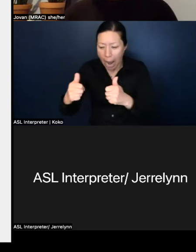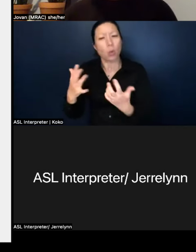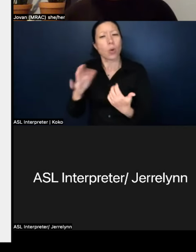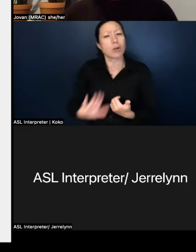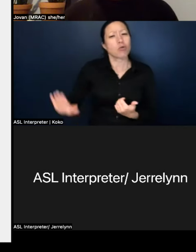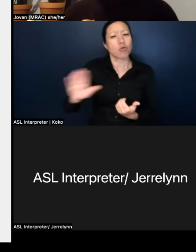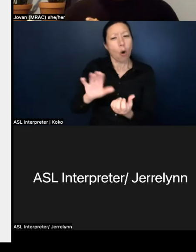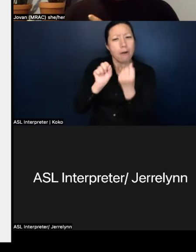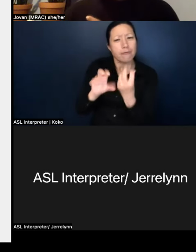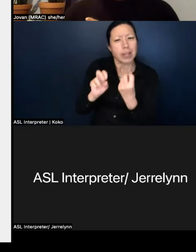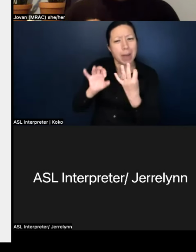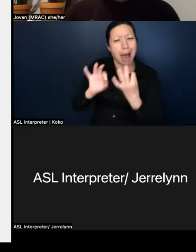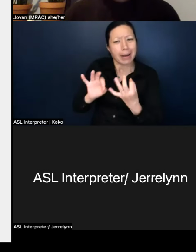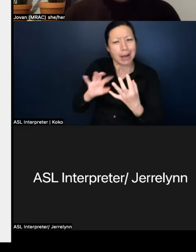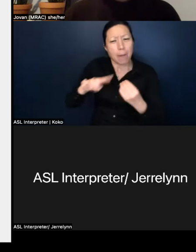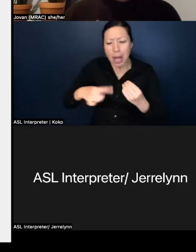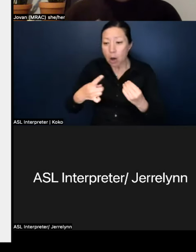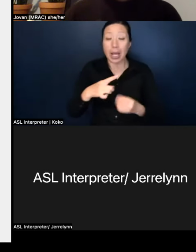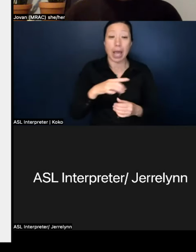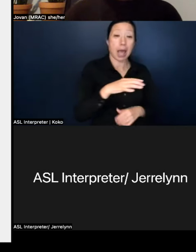but also the cohort and their experience as a whole.